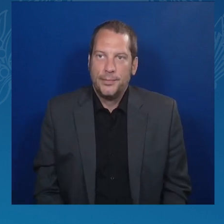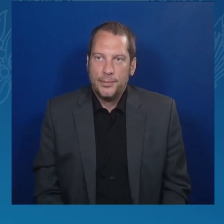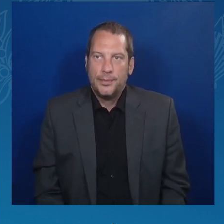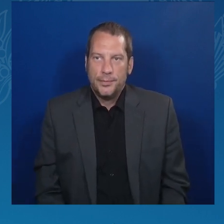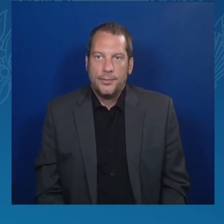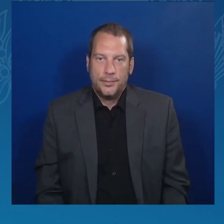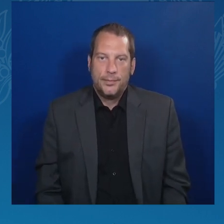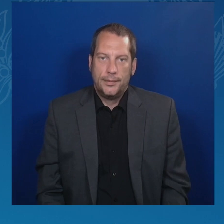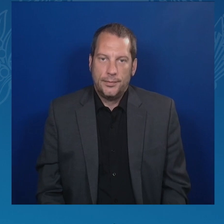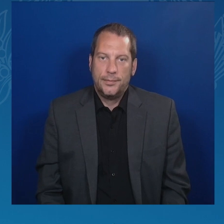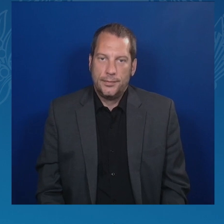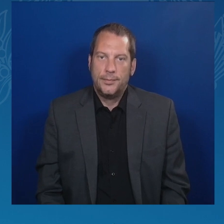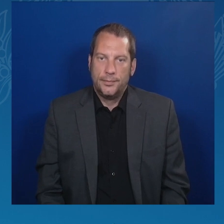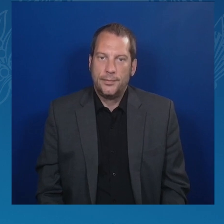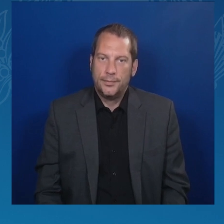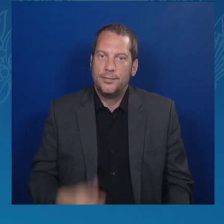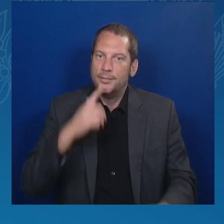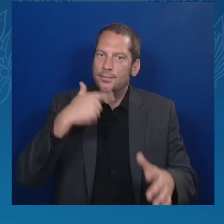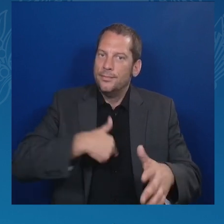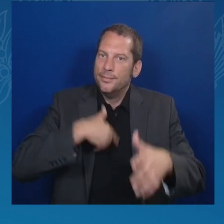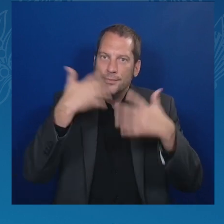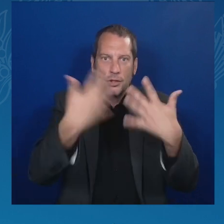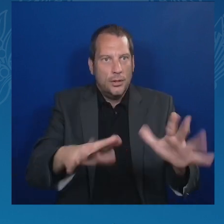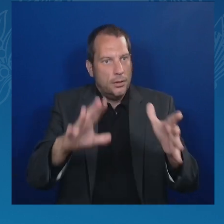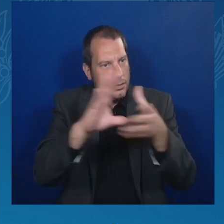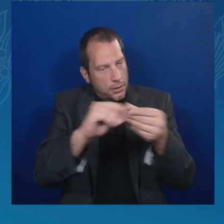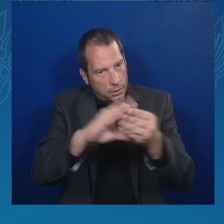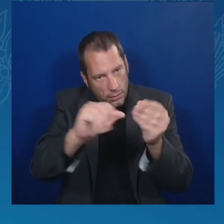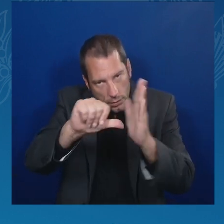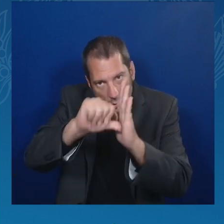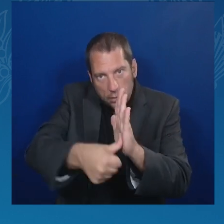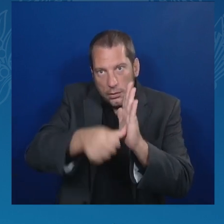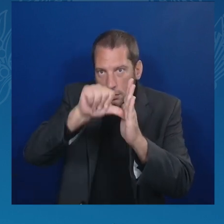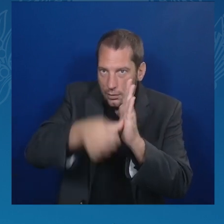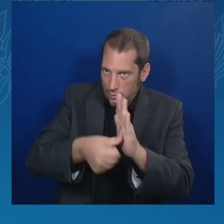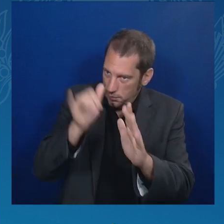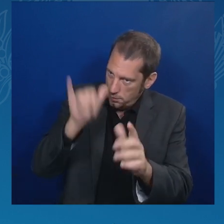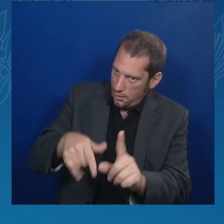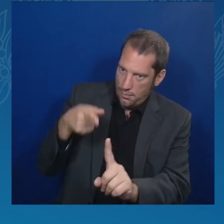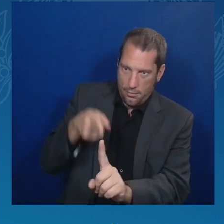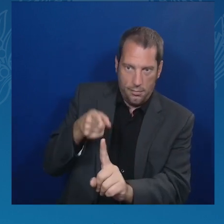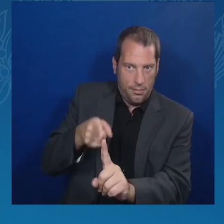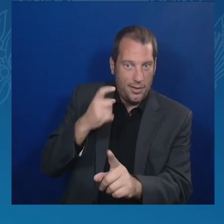And so, you know, many of you know a bit about my background. You know that my parents met